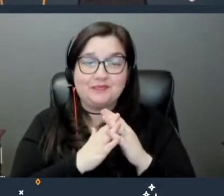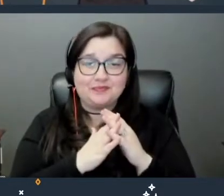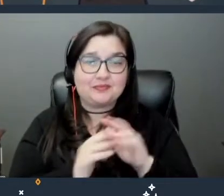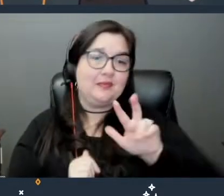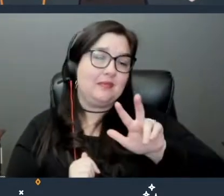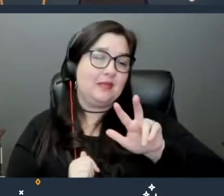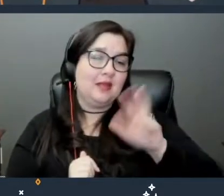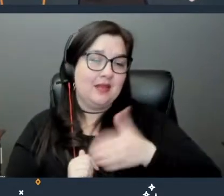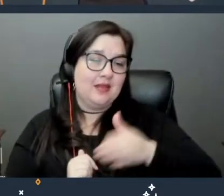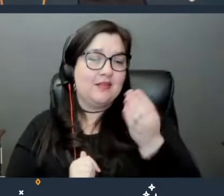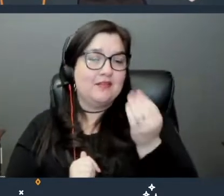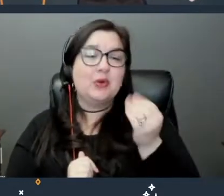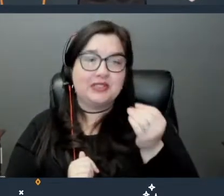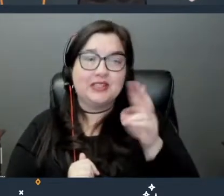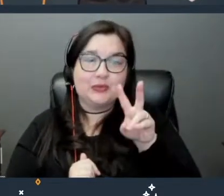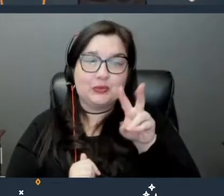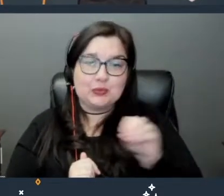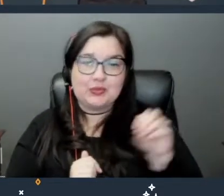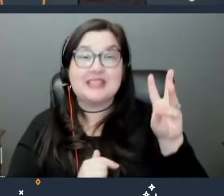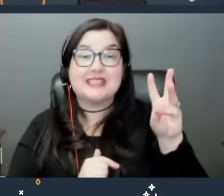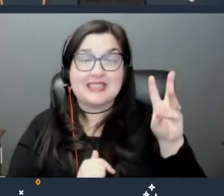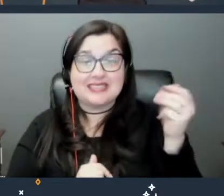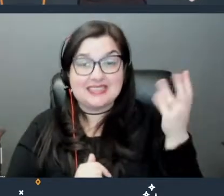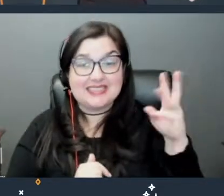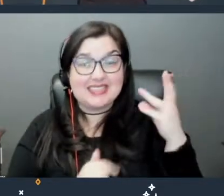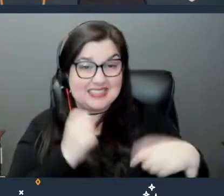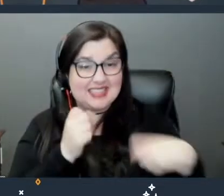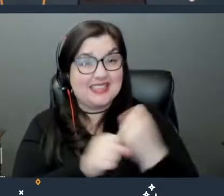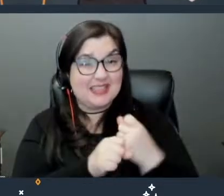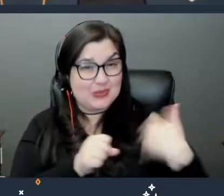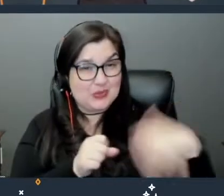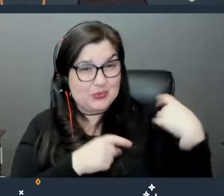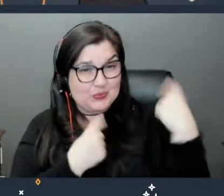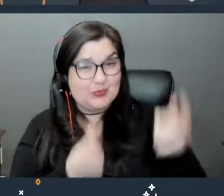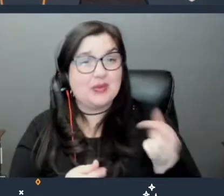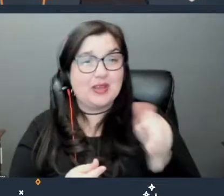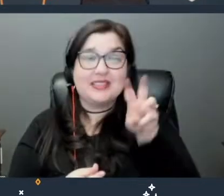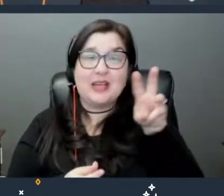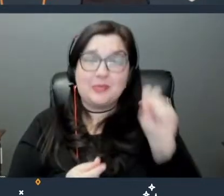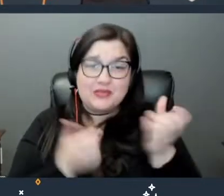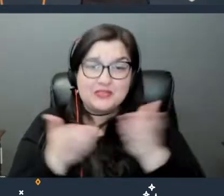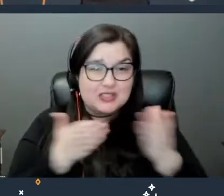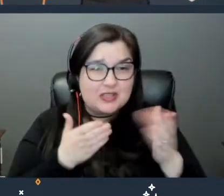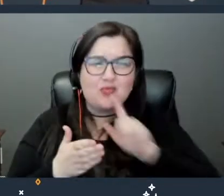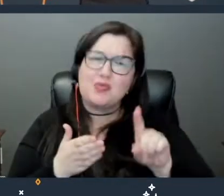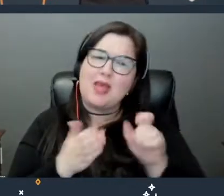and it was the first generally available AWS service. It provides elastic, fully managed, low-cost storage.